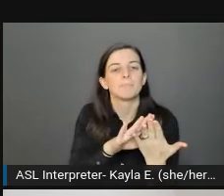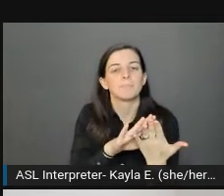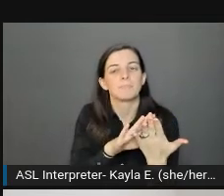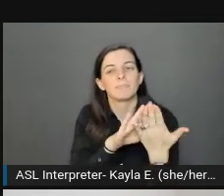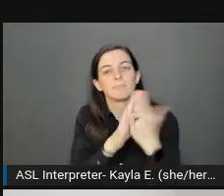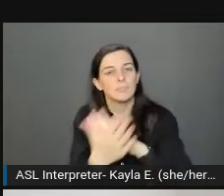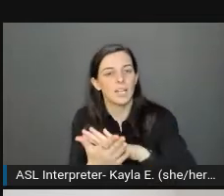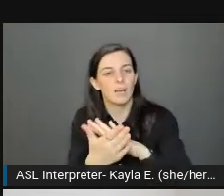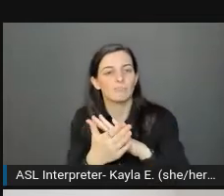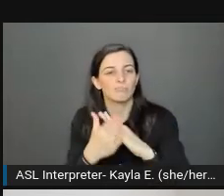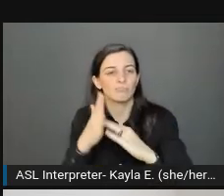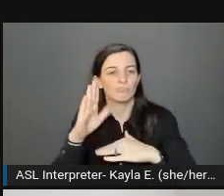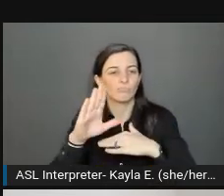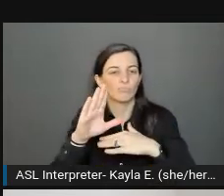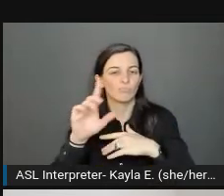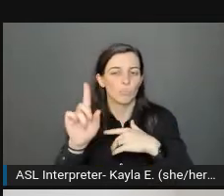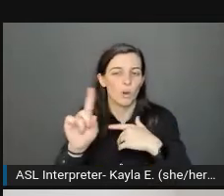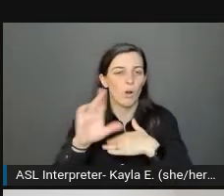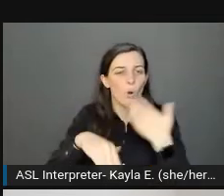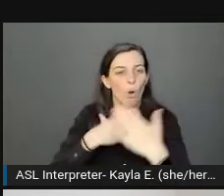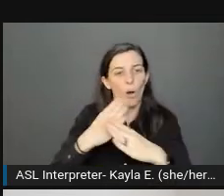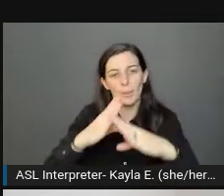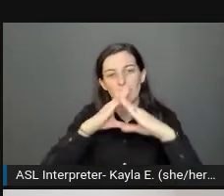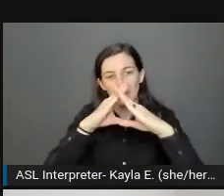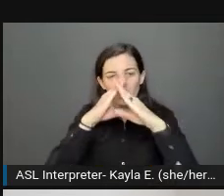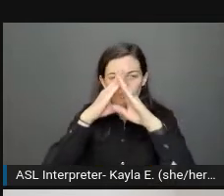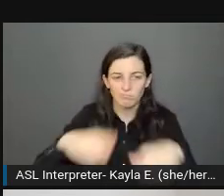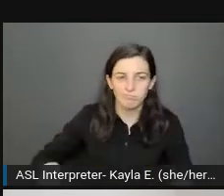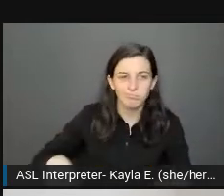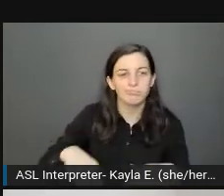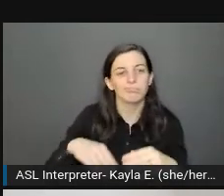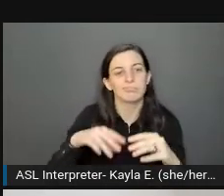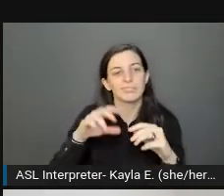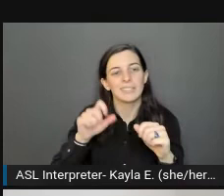but also allow companies, organizations, product owners,